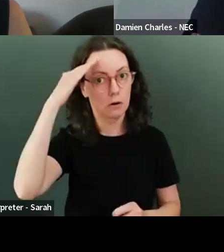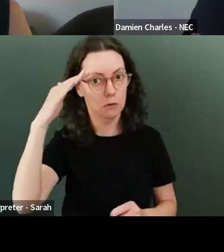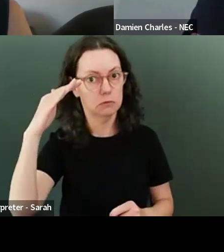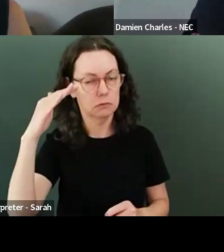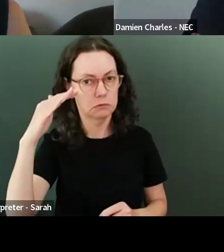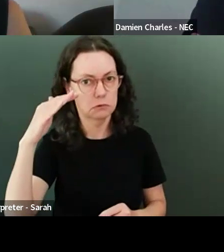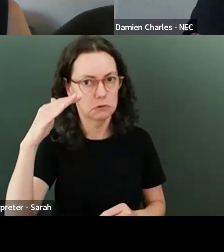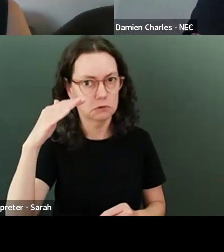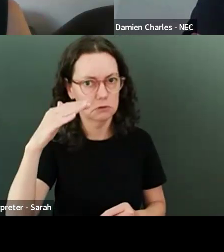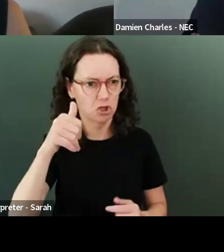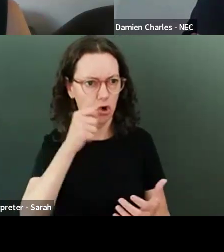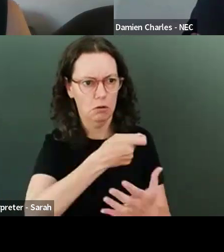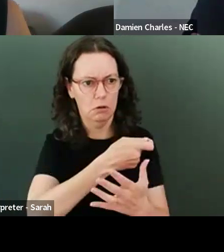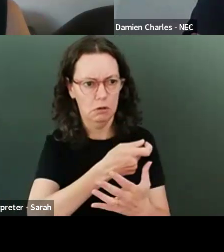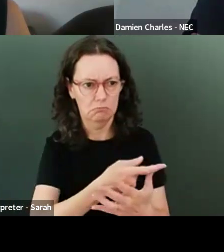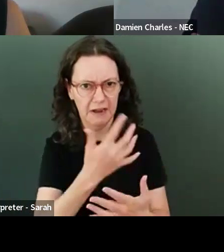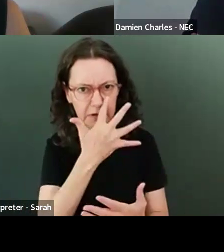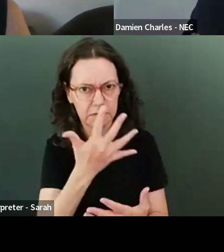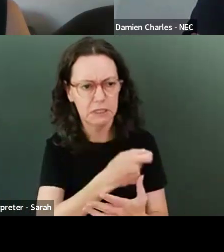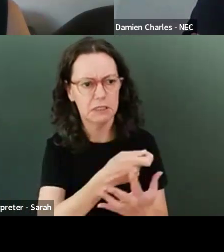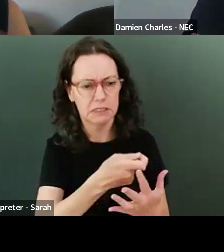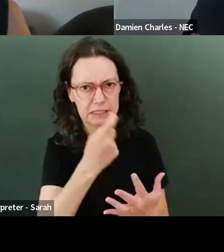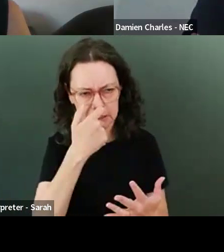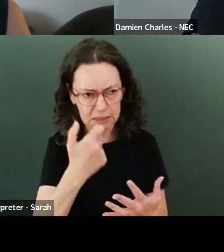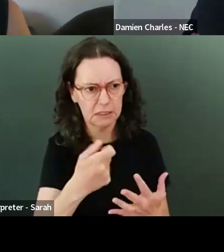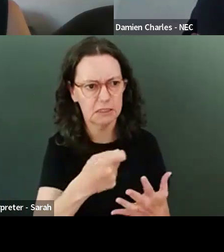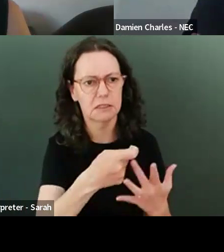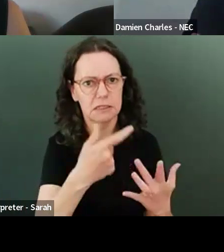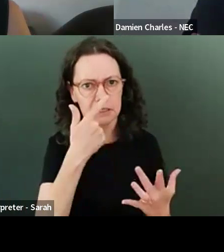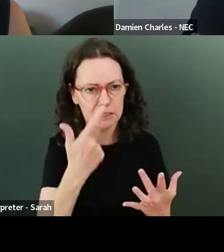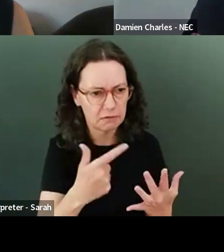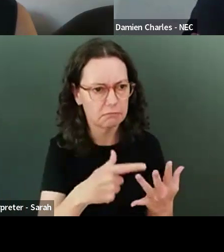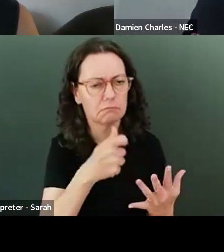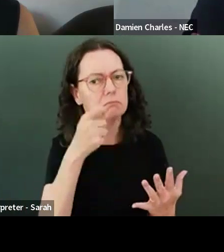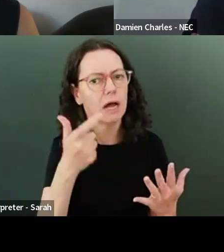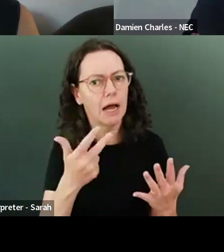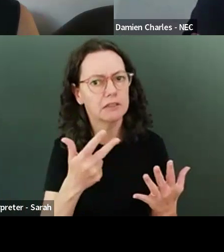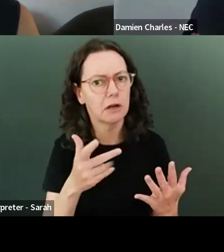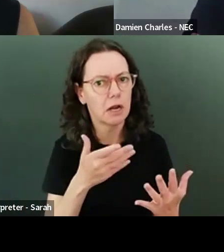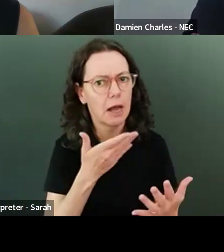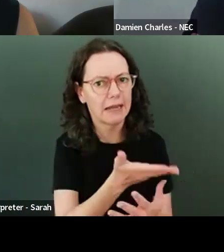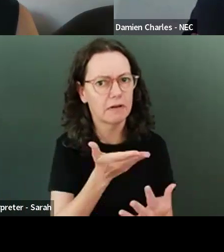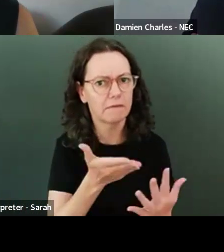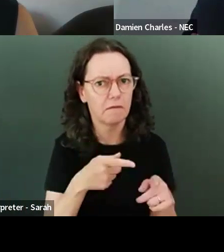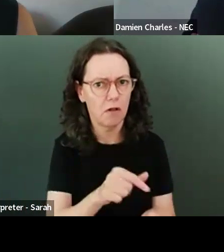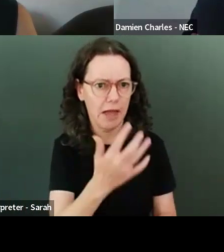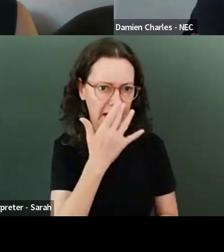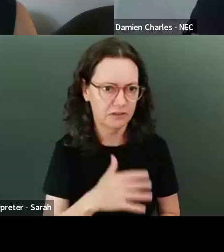sequence and know what opportunities we need to be providing for people at the